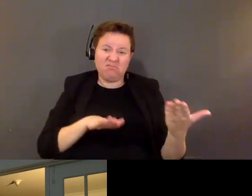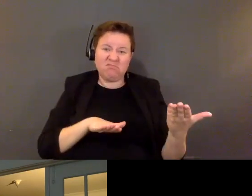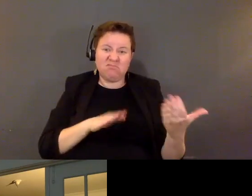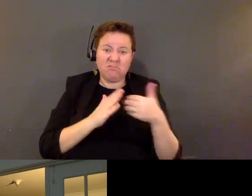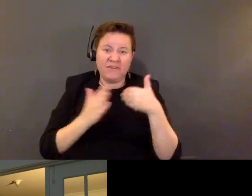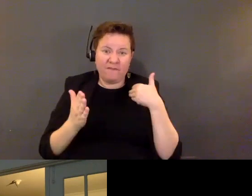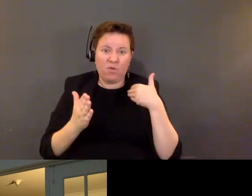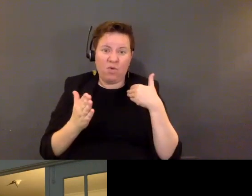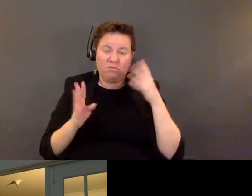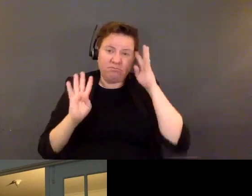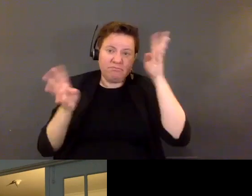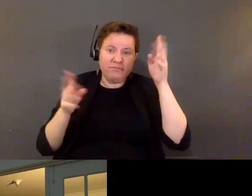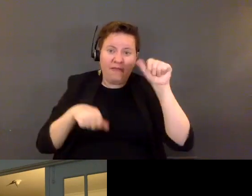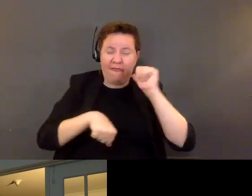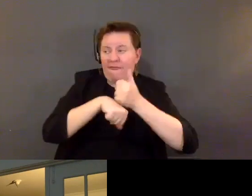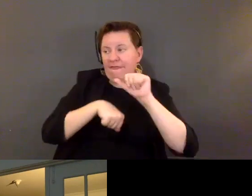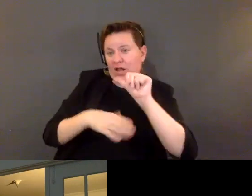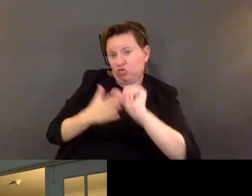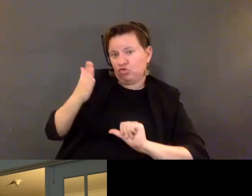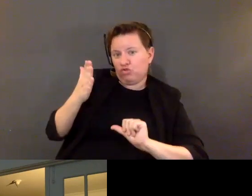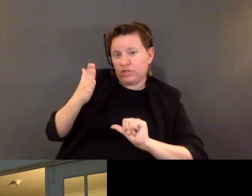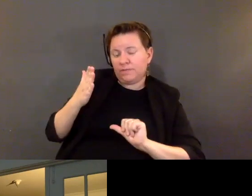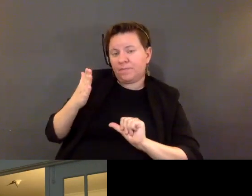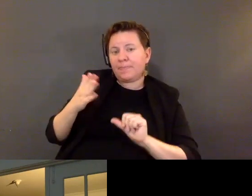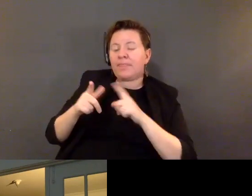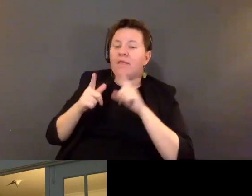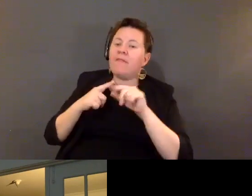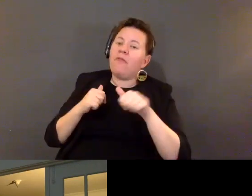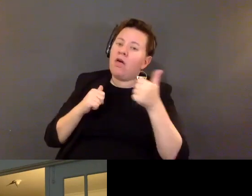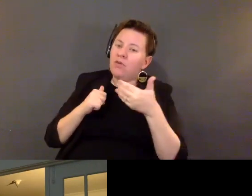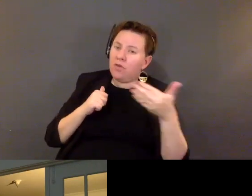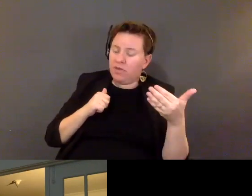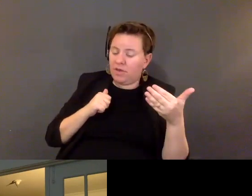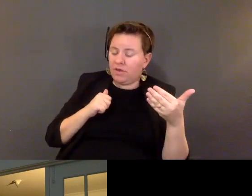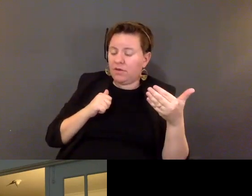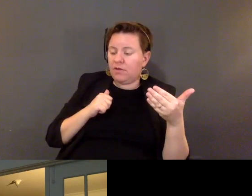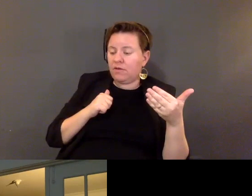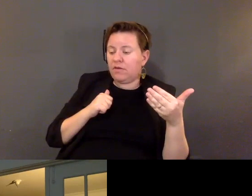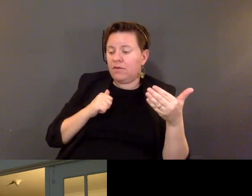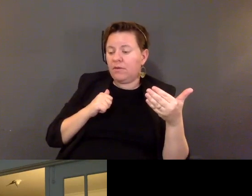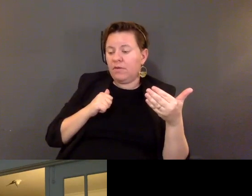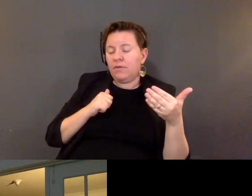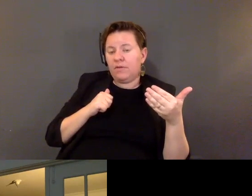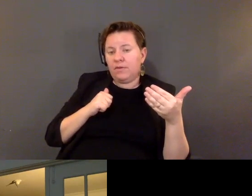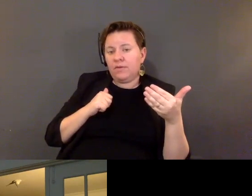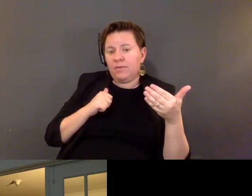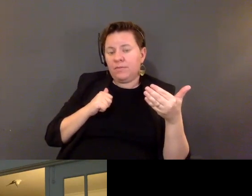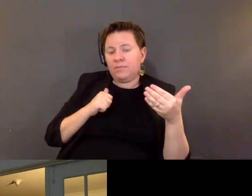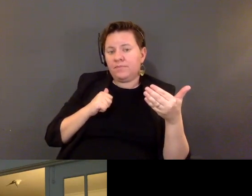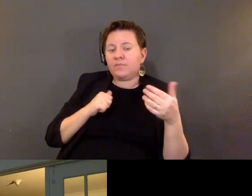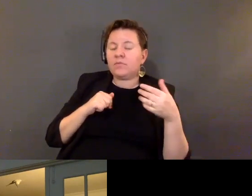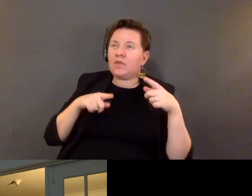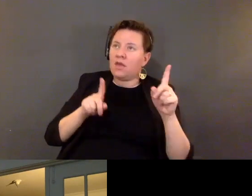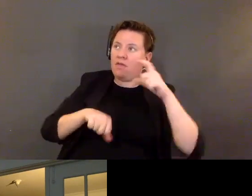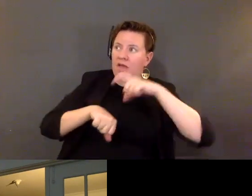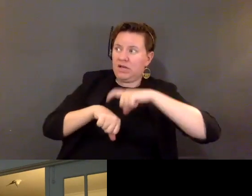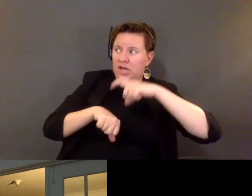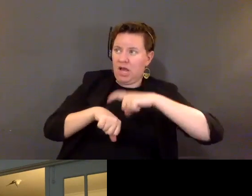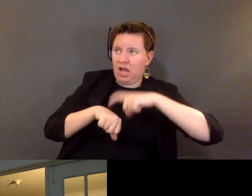the invention of that surgery and then the other thing was that um at the time almost all schools